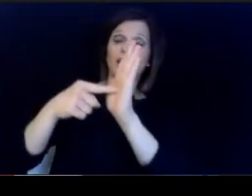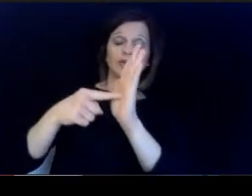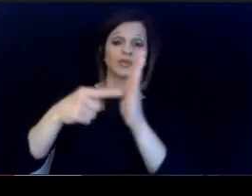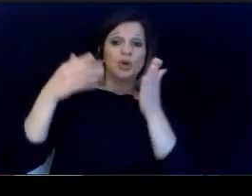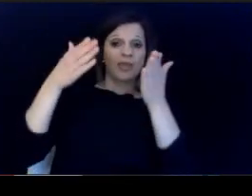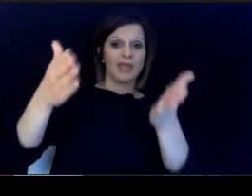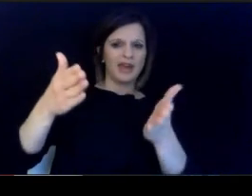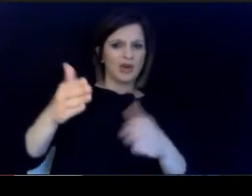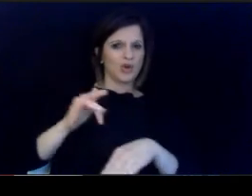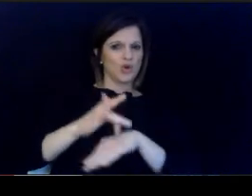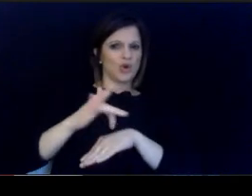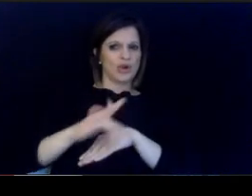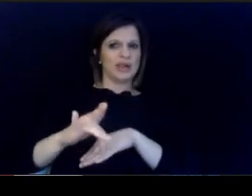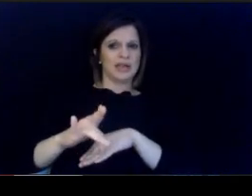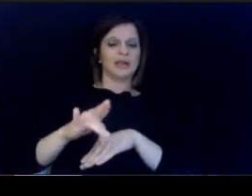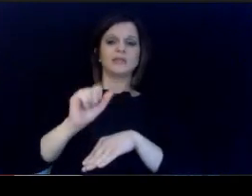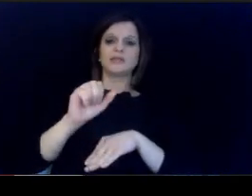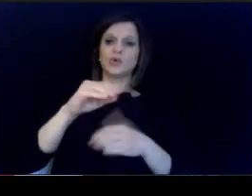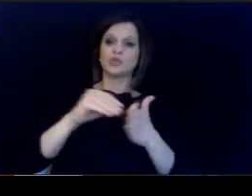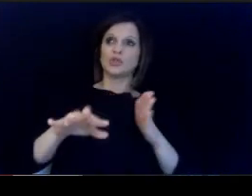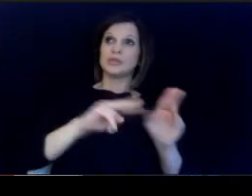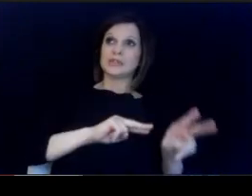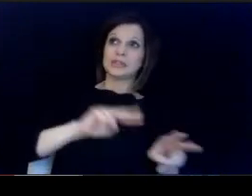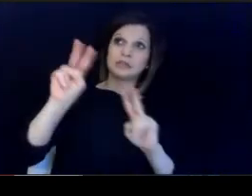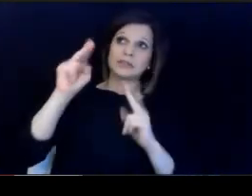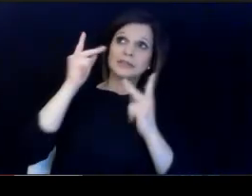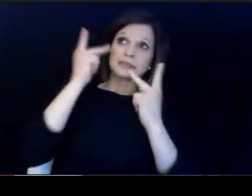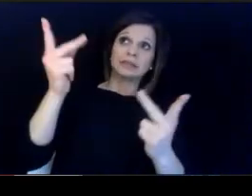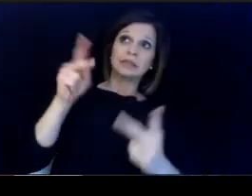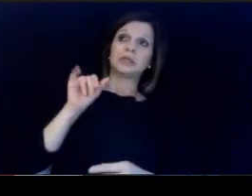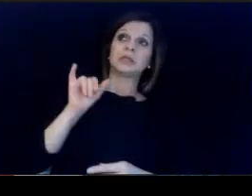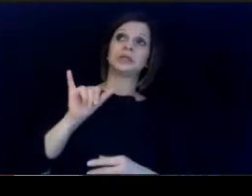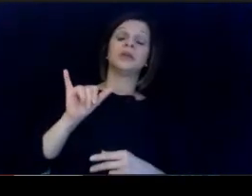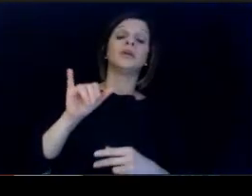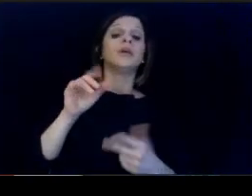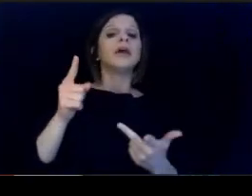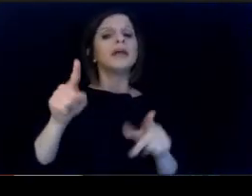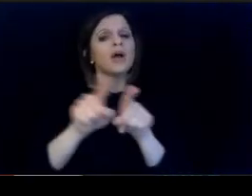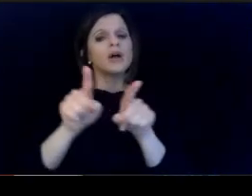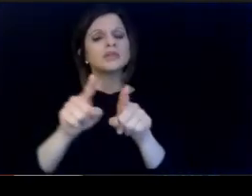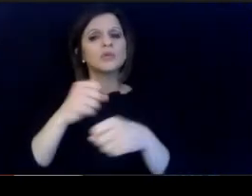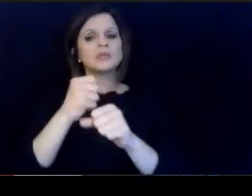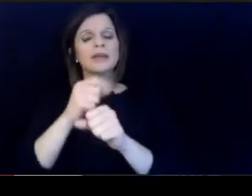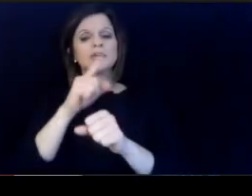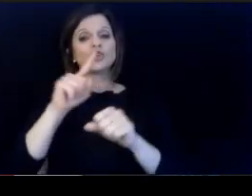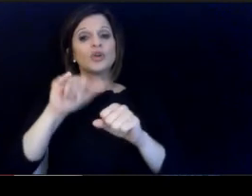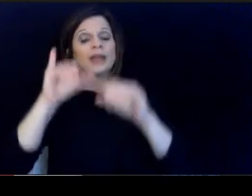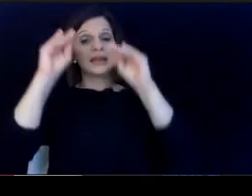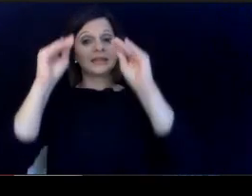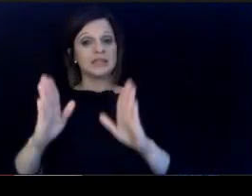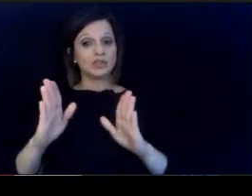the profession but also to retain folks. and to continue to make sure that our education.